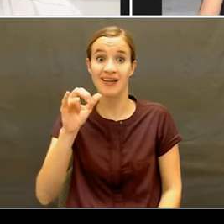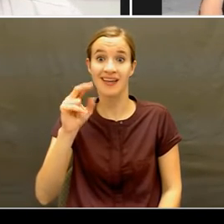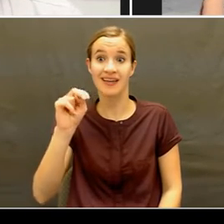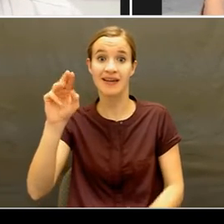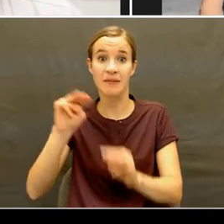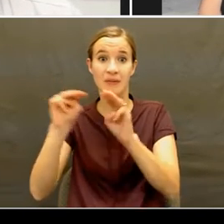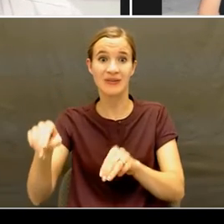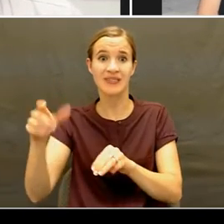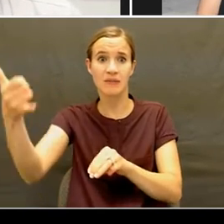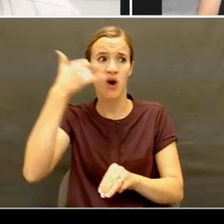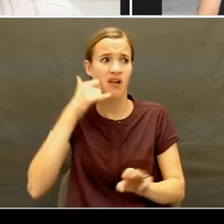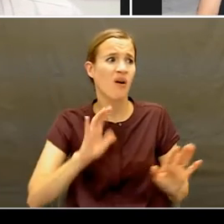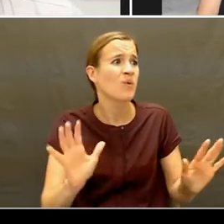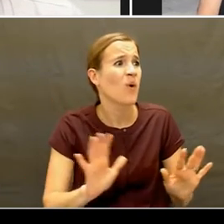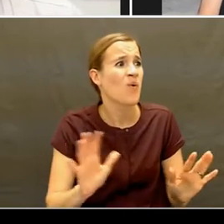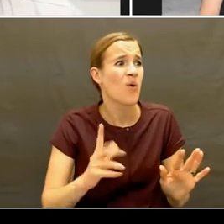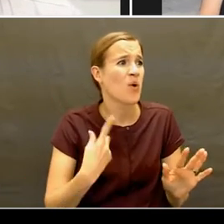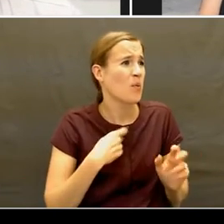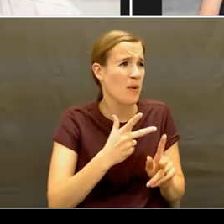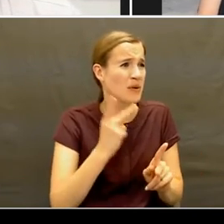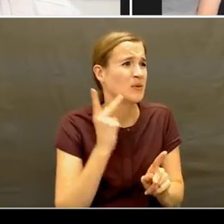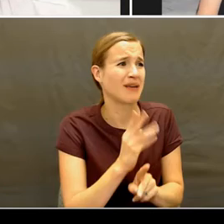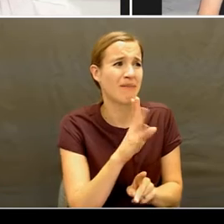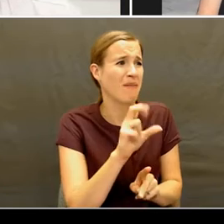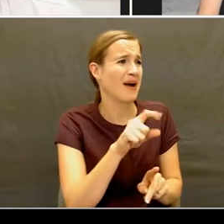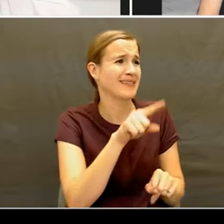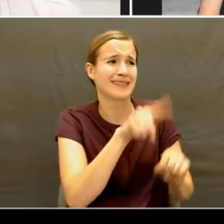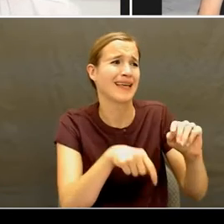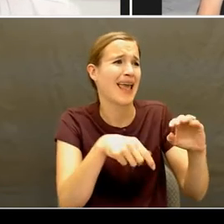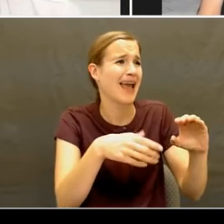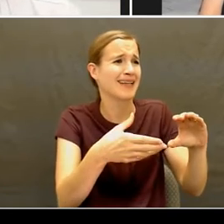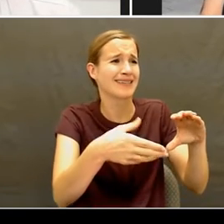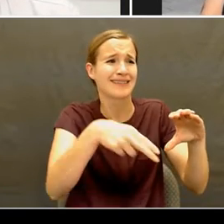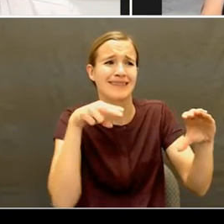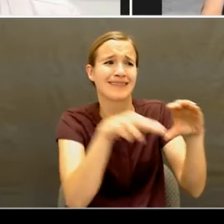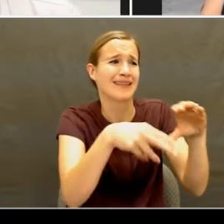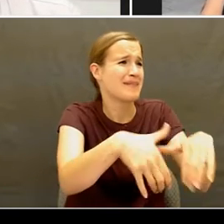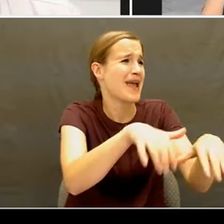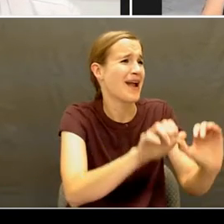joke, but it was it was, you know, it became I mean, there were people stopping us. And when we